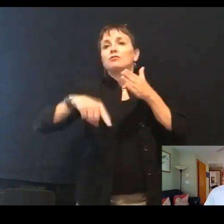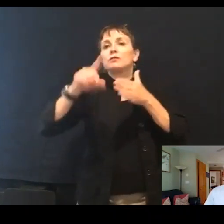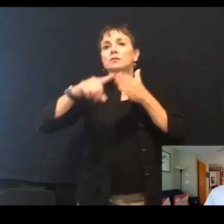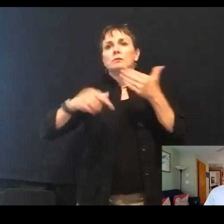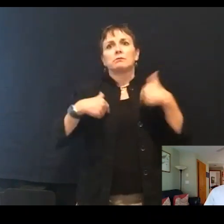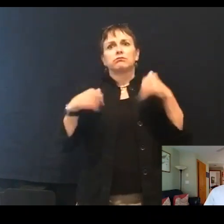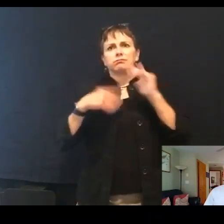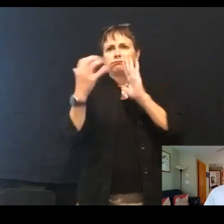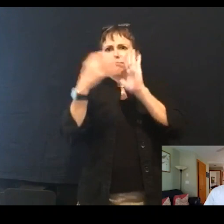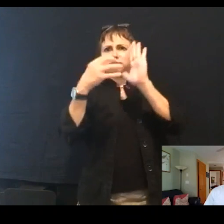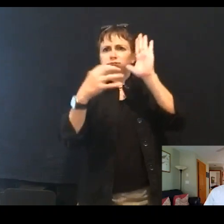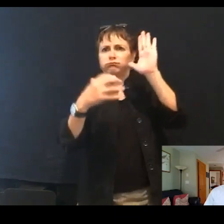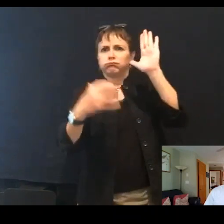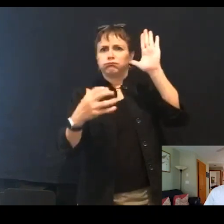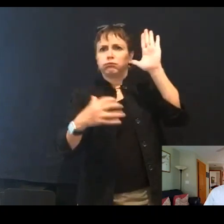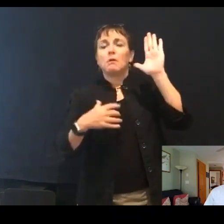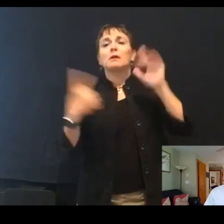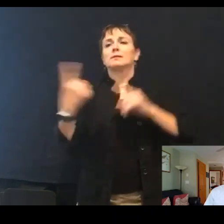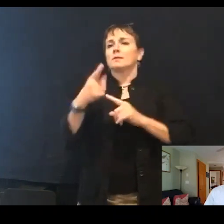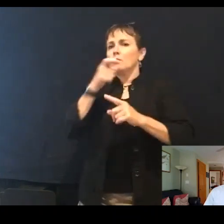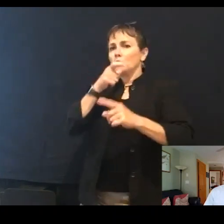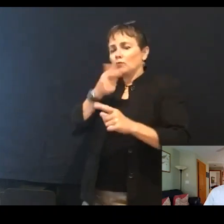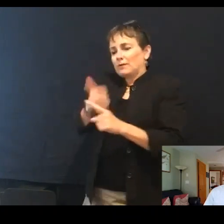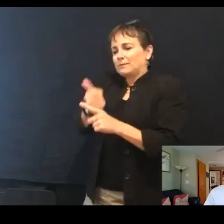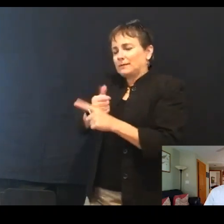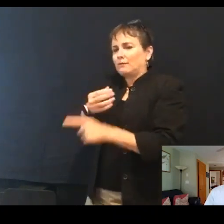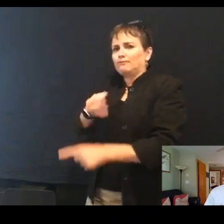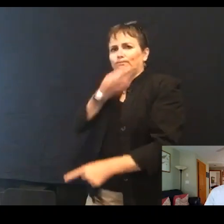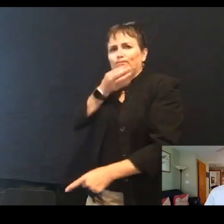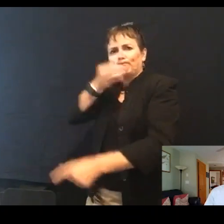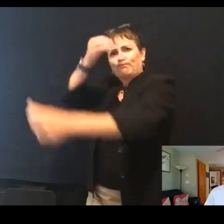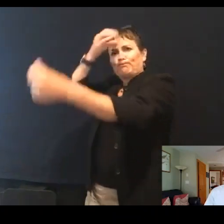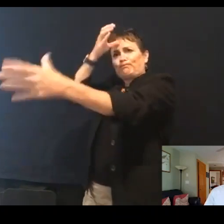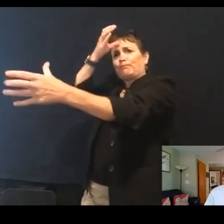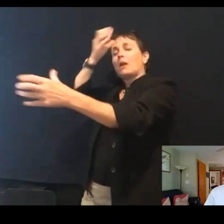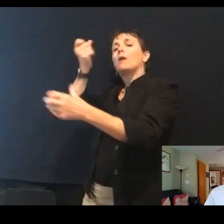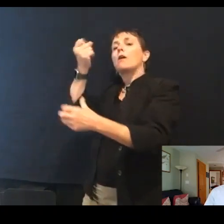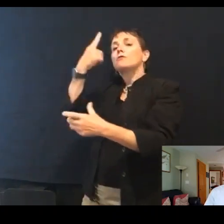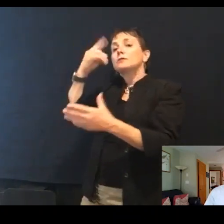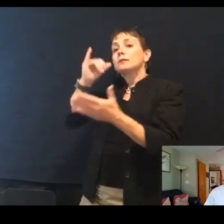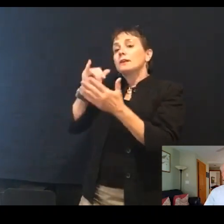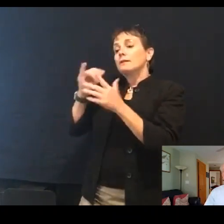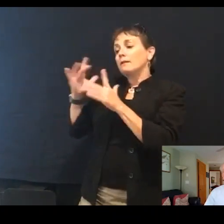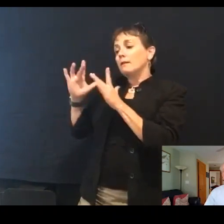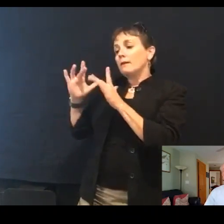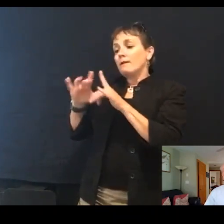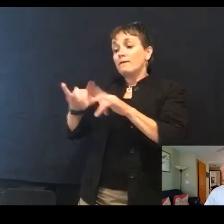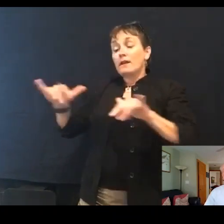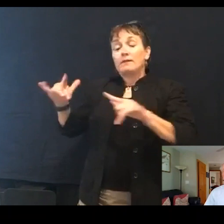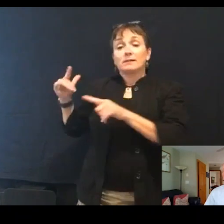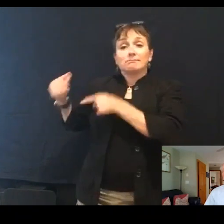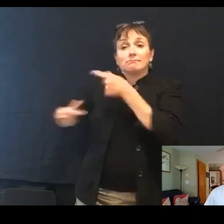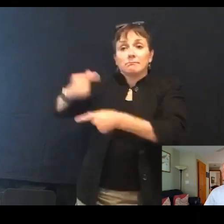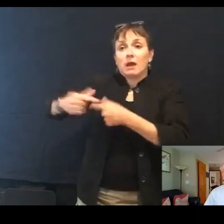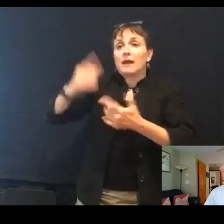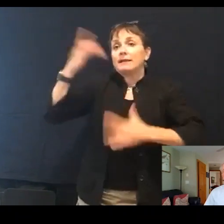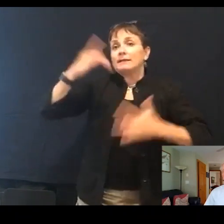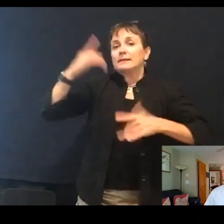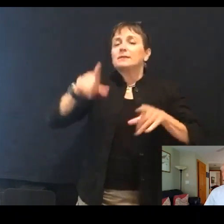And it really takes a genetics expert who understands the genetics of disease and also understands the clinical presentation